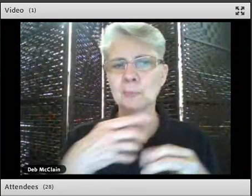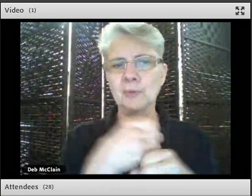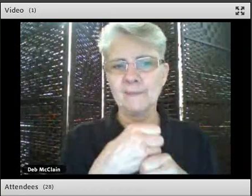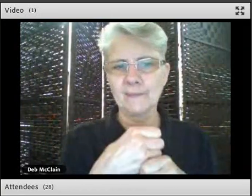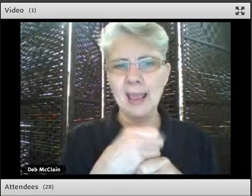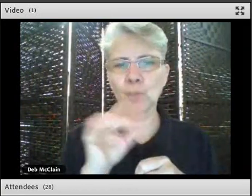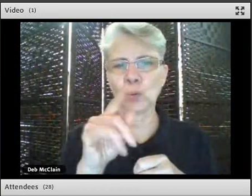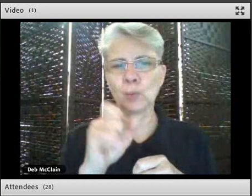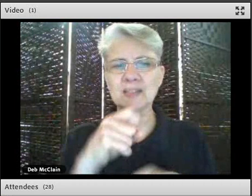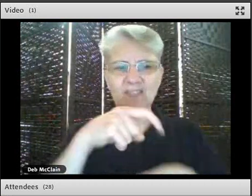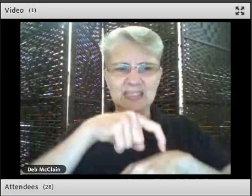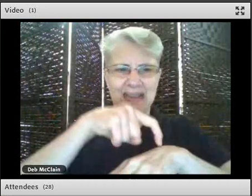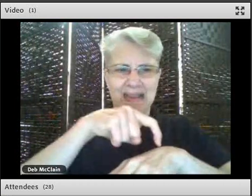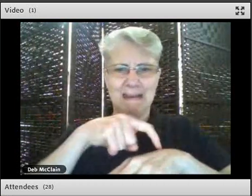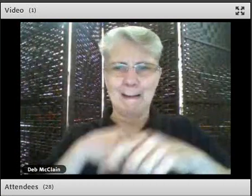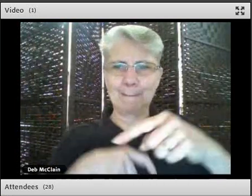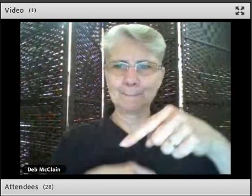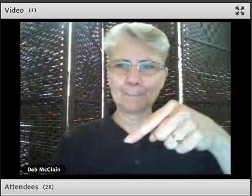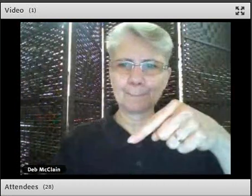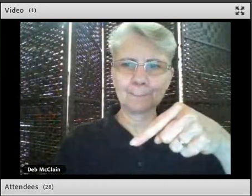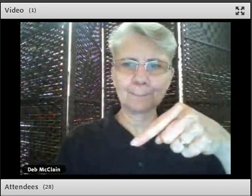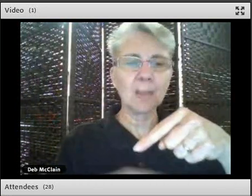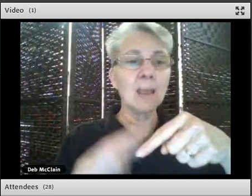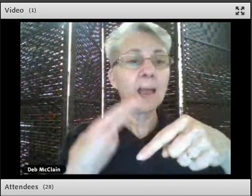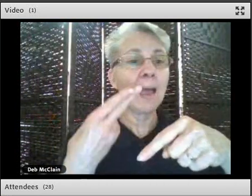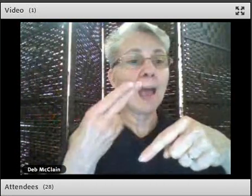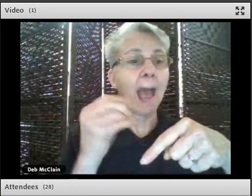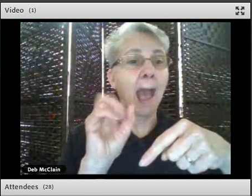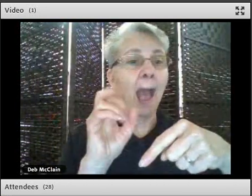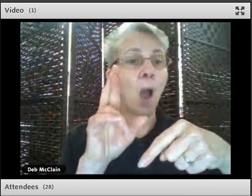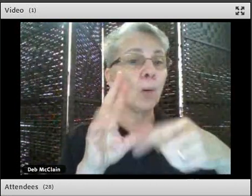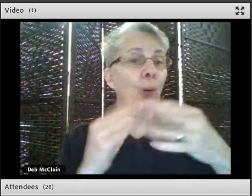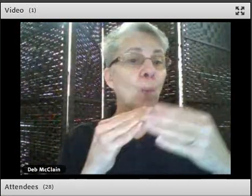hour, minute, and second are abbreviated as "hr.",